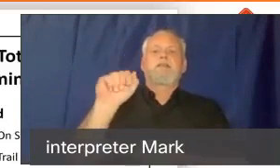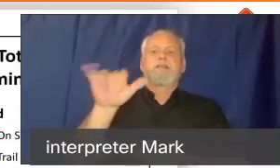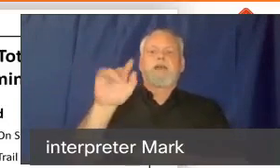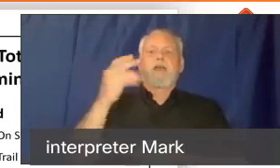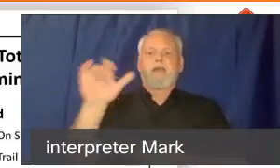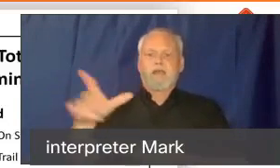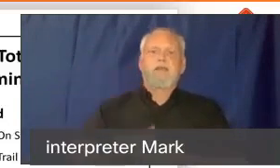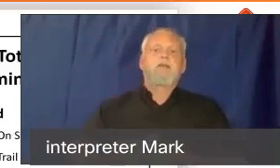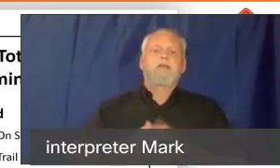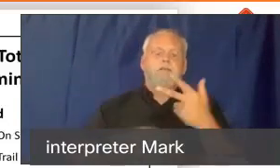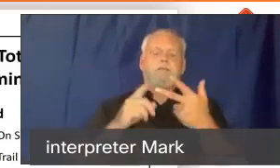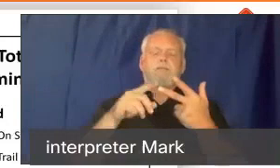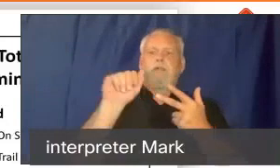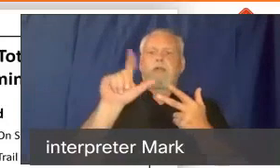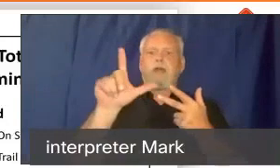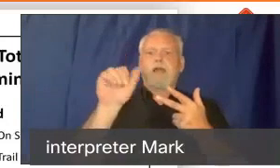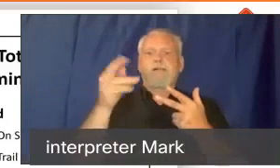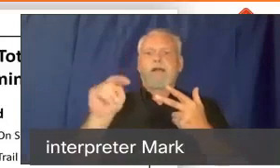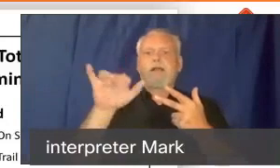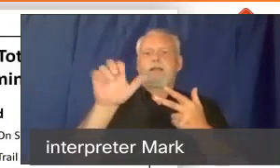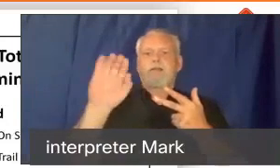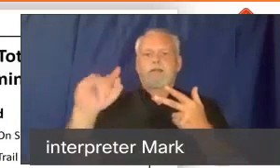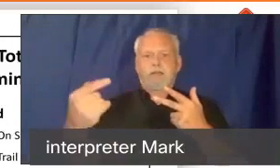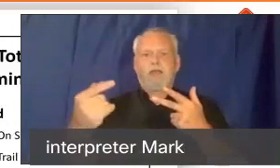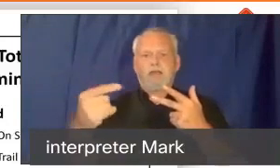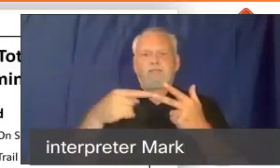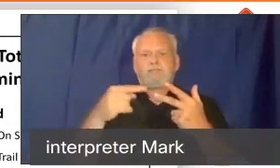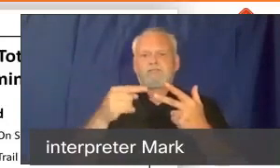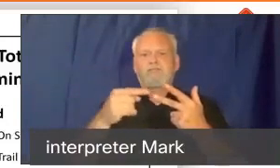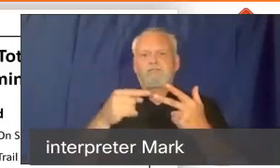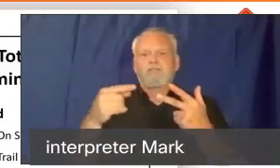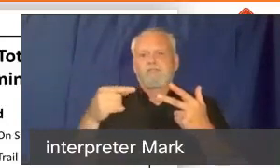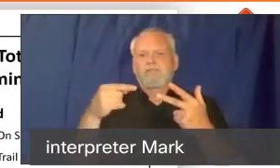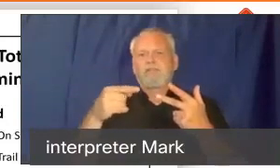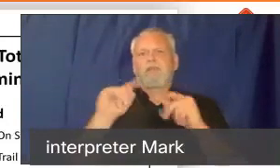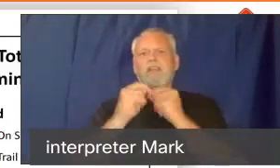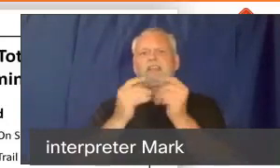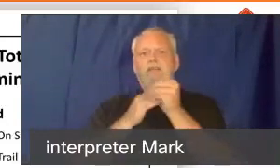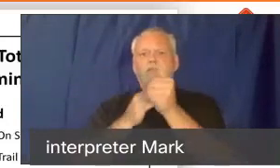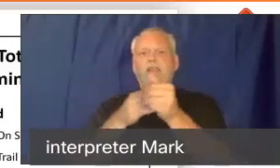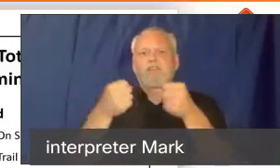And Alan Yang from precision systems, alan's team is the team's lead street lighting designer.